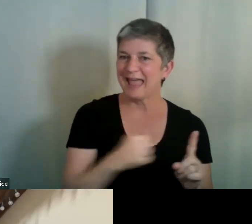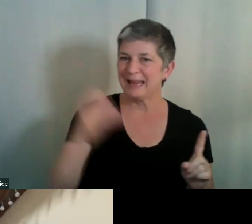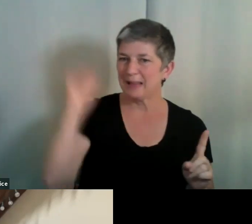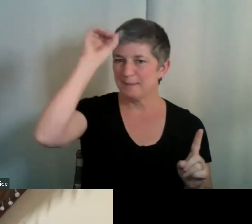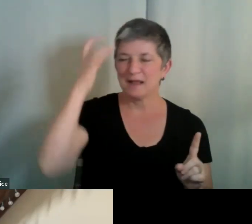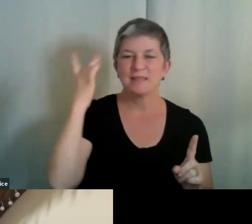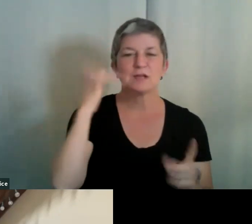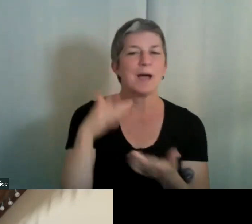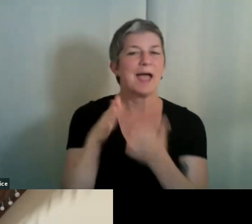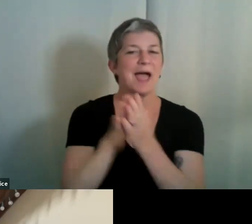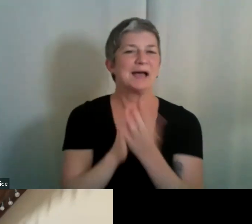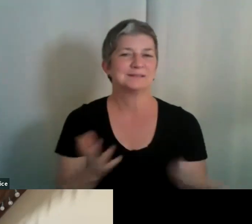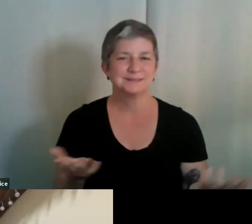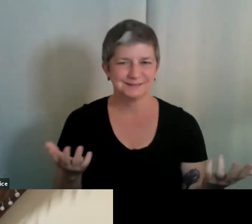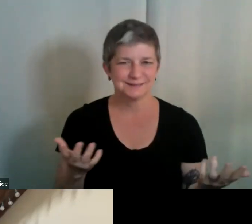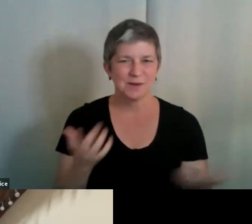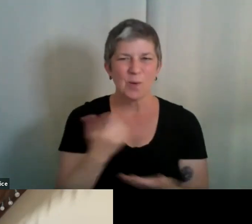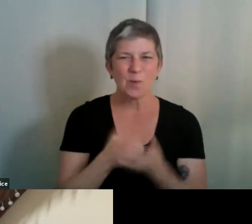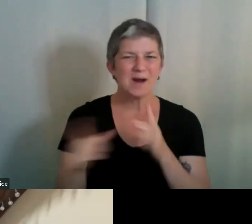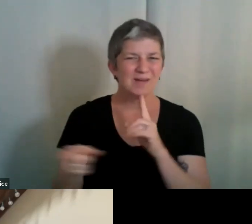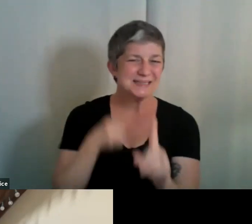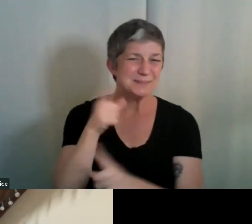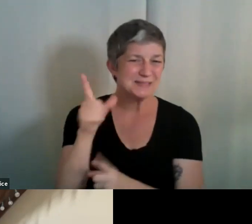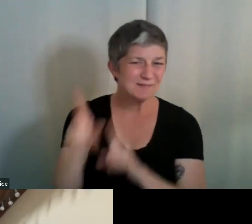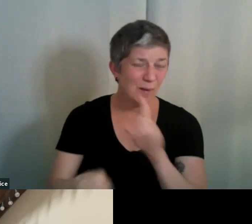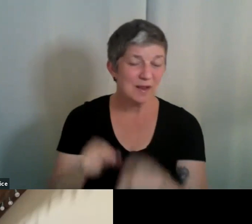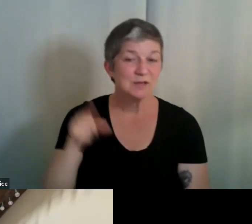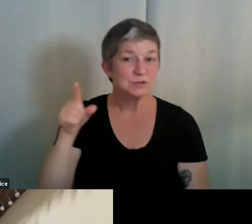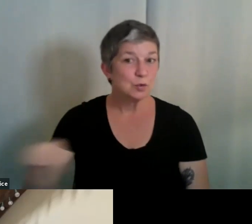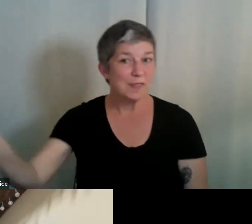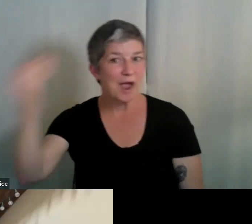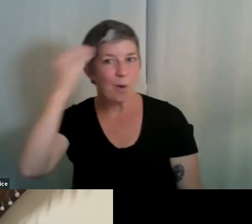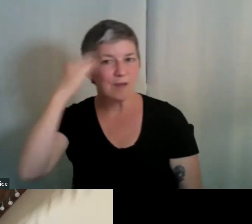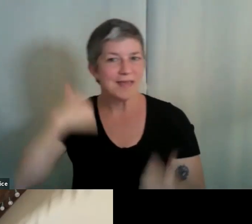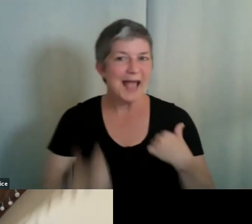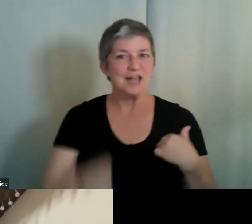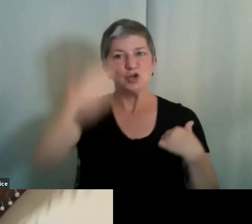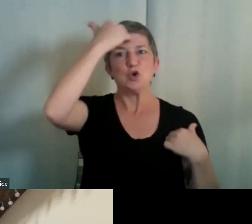the question like where this specific question. So they are aware that I am familiar with these services. I'm familiar